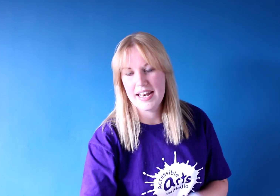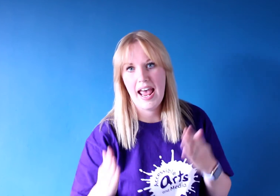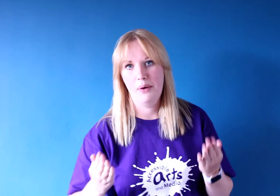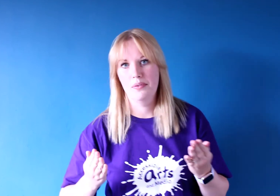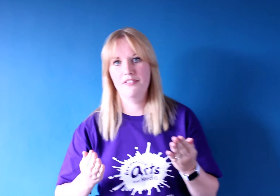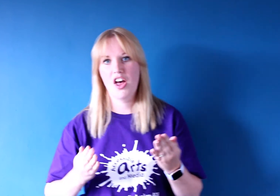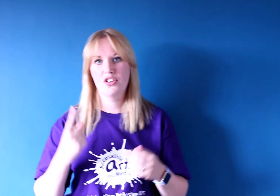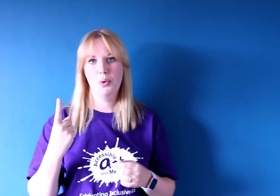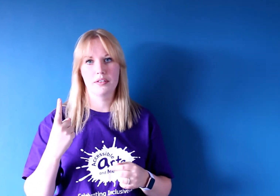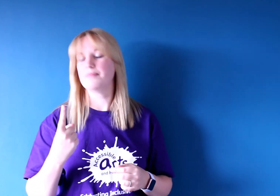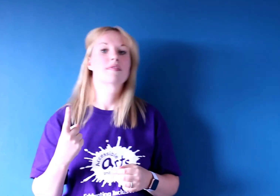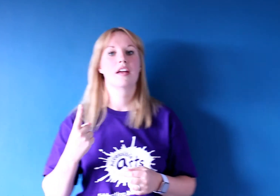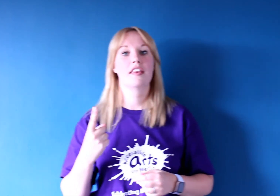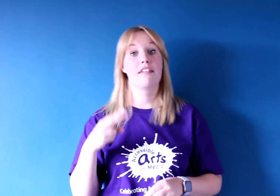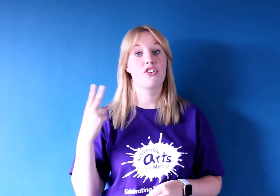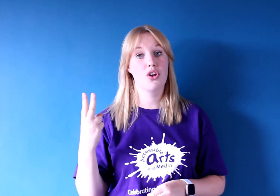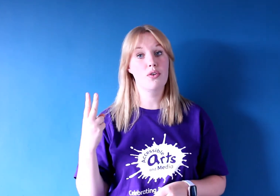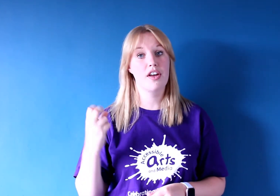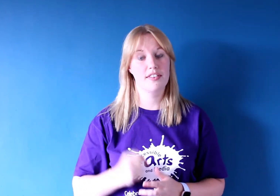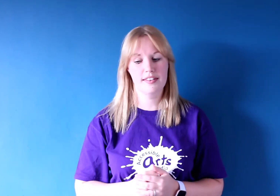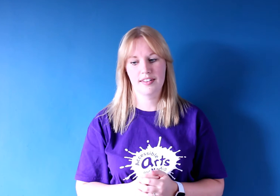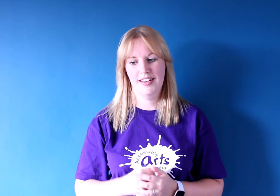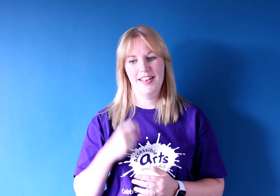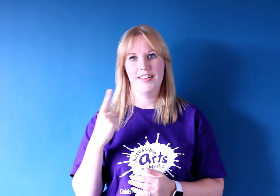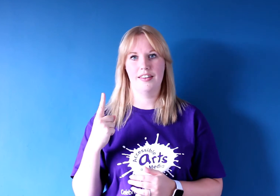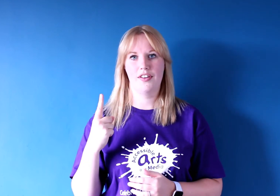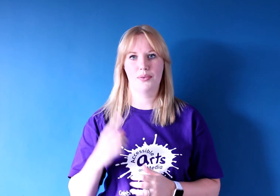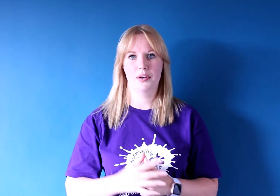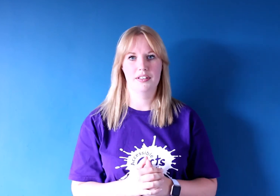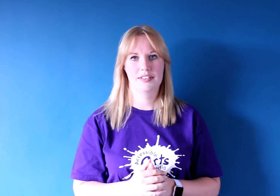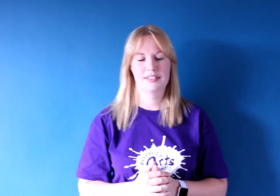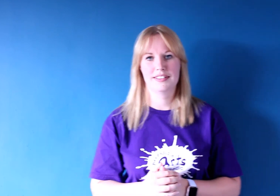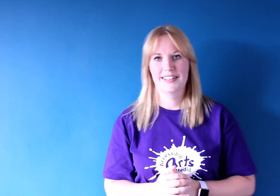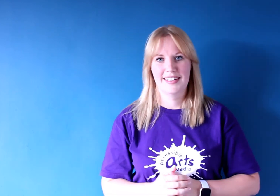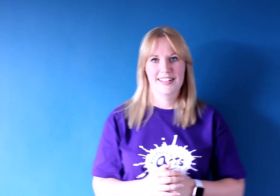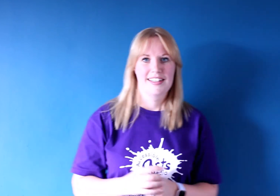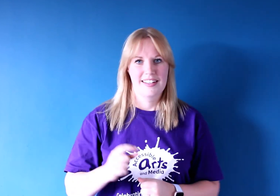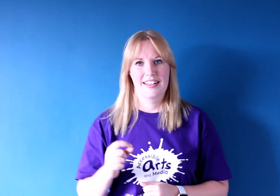Now verse one, there are two verses. This is verse one.